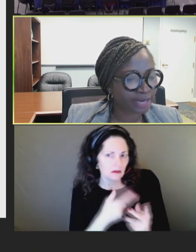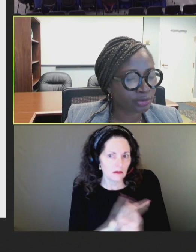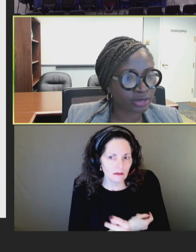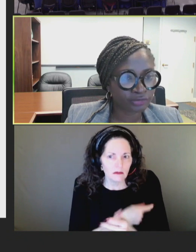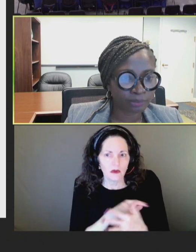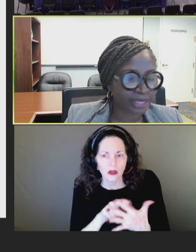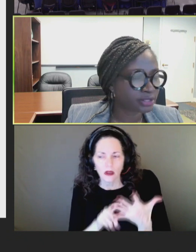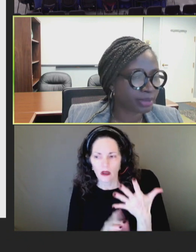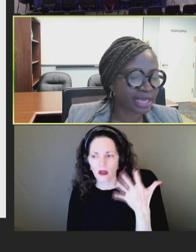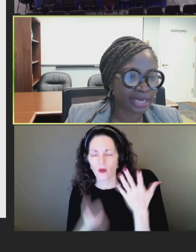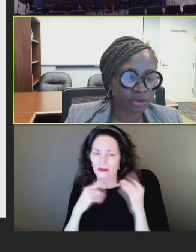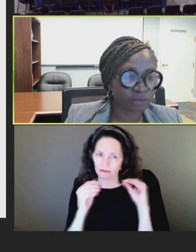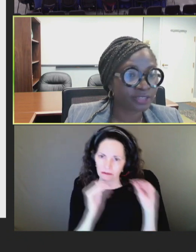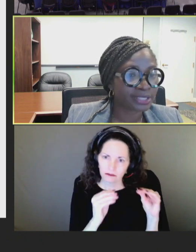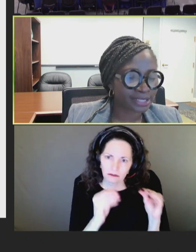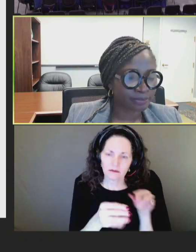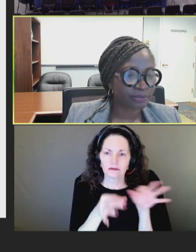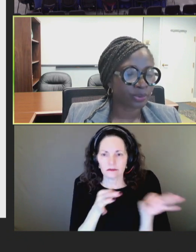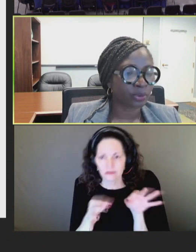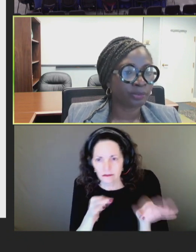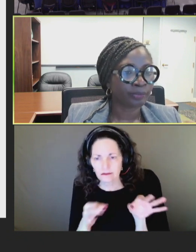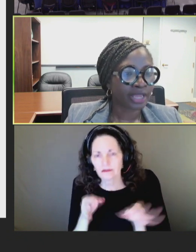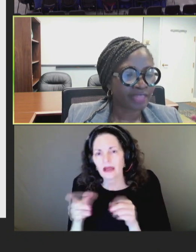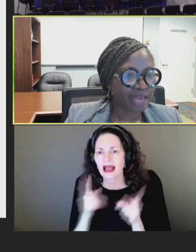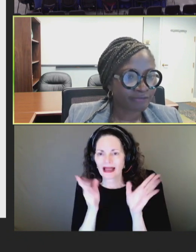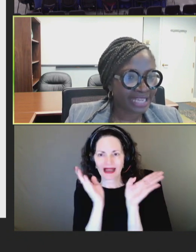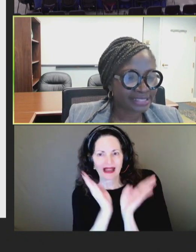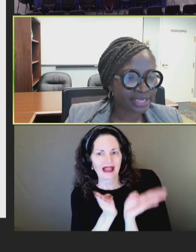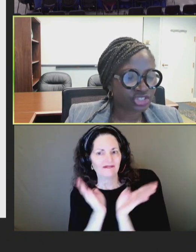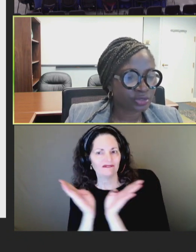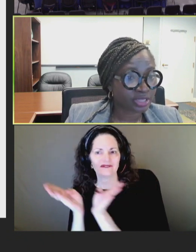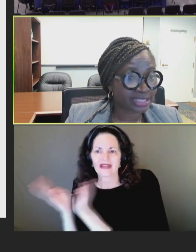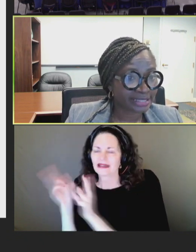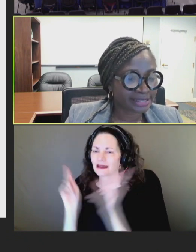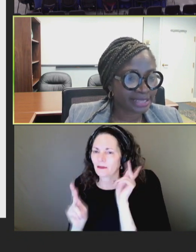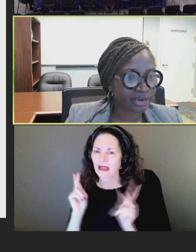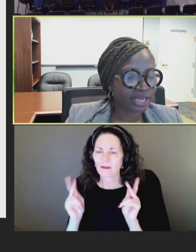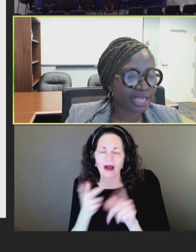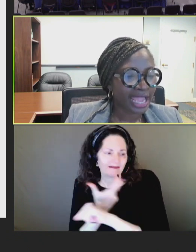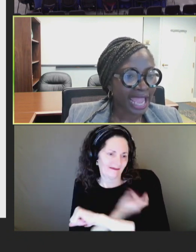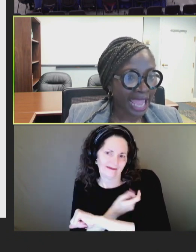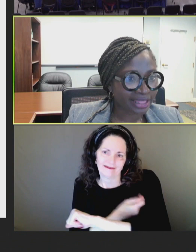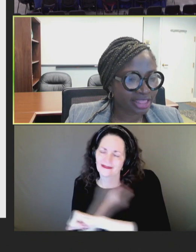and going from bed to bed and convincing people that vaccination was necessary and